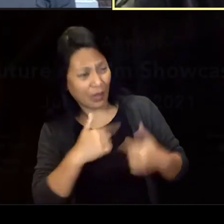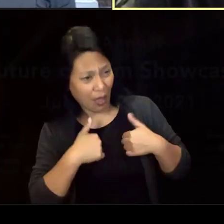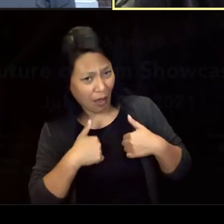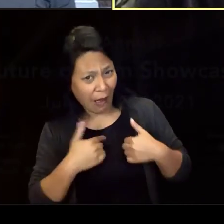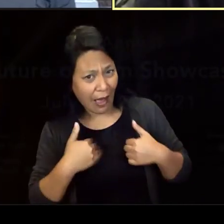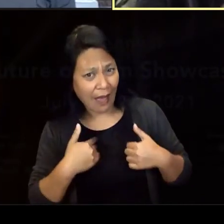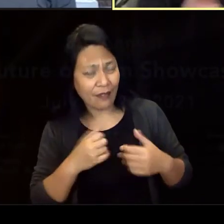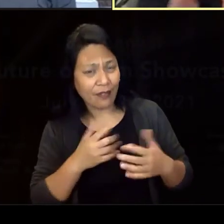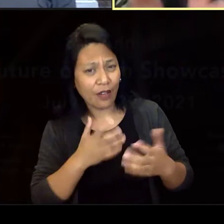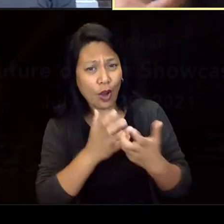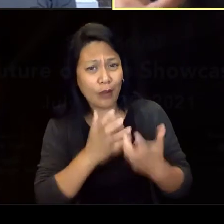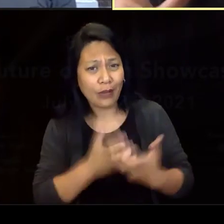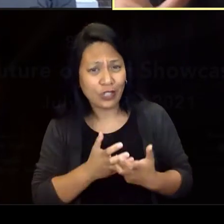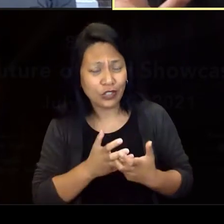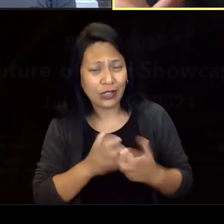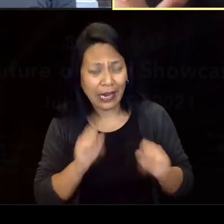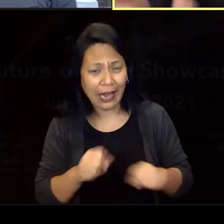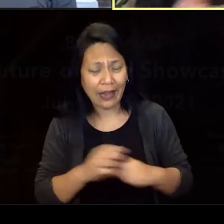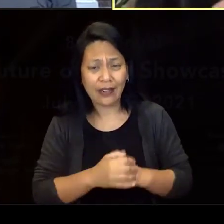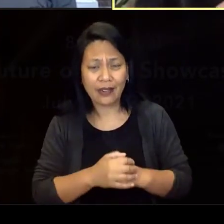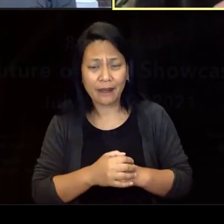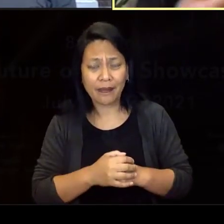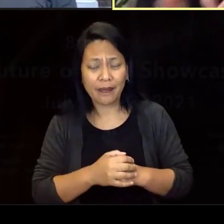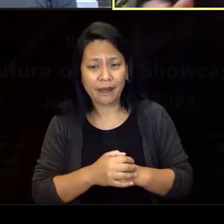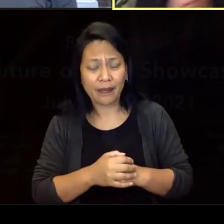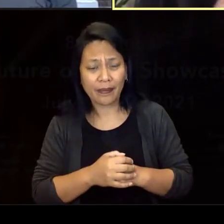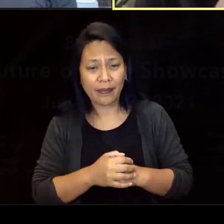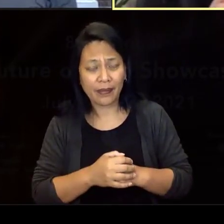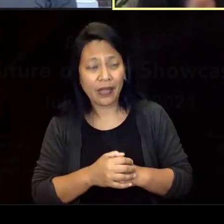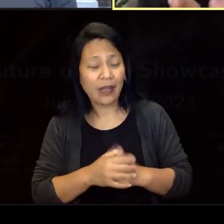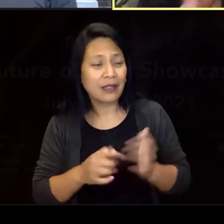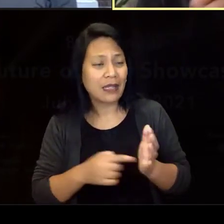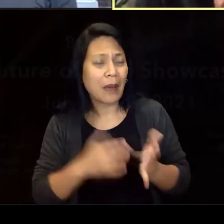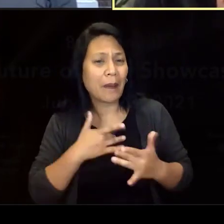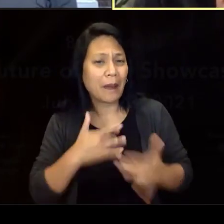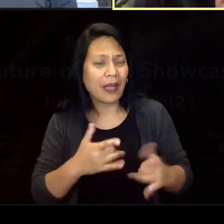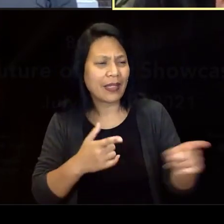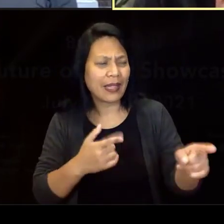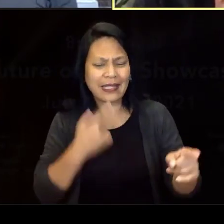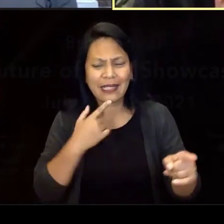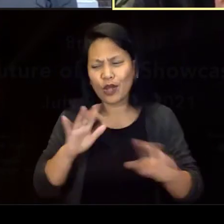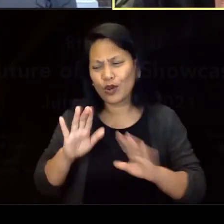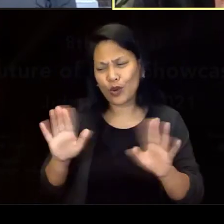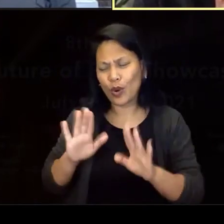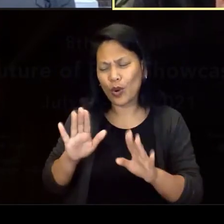Knowing that oftentimes like their response is like, well, this is not, what's going to happen in the industry.